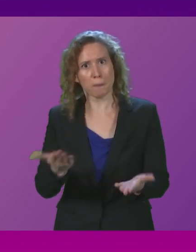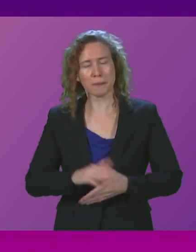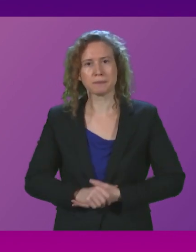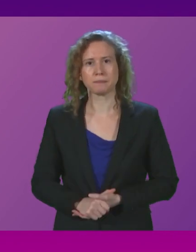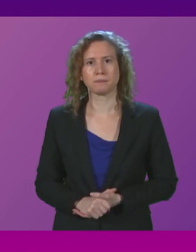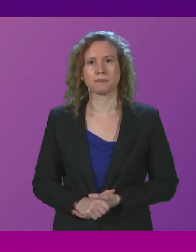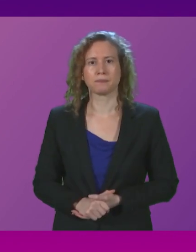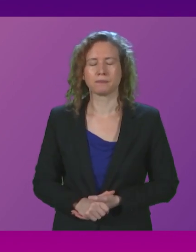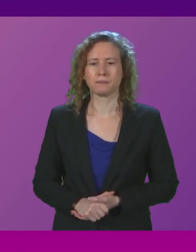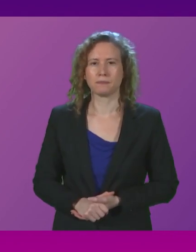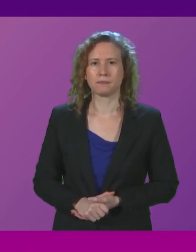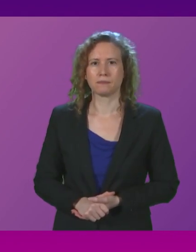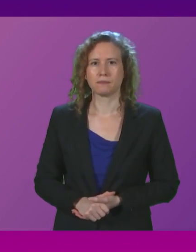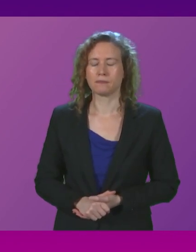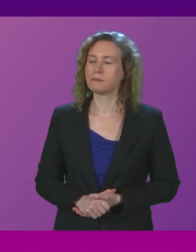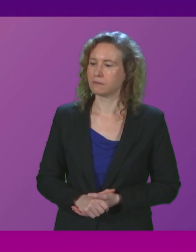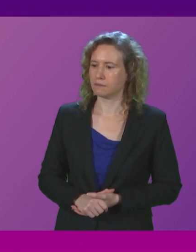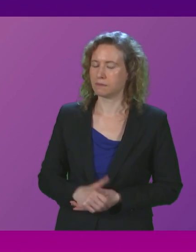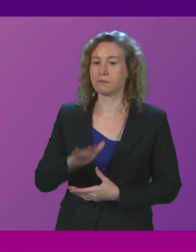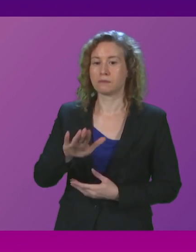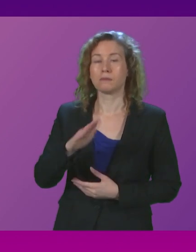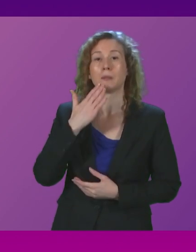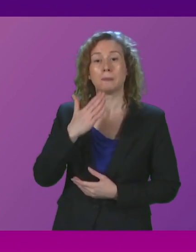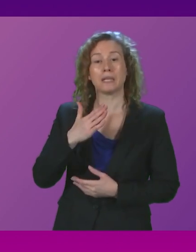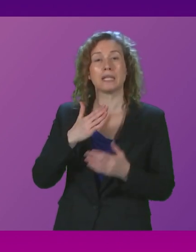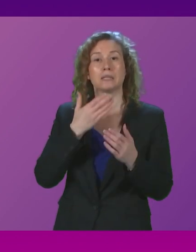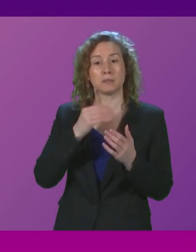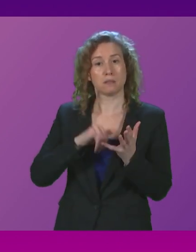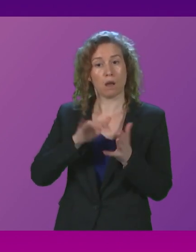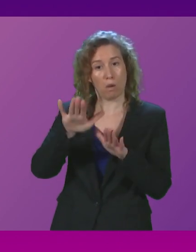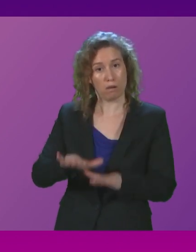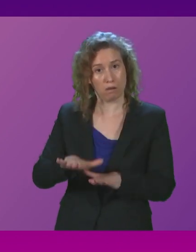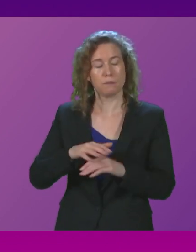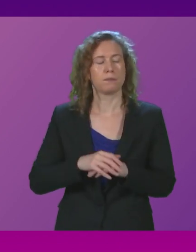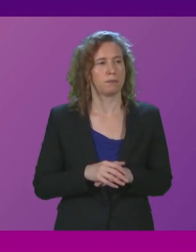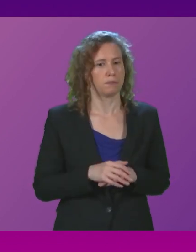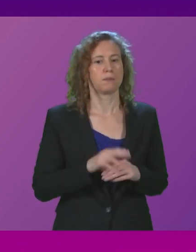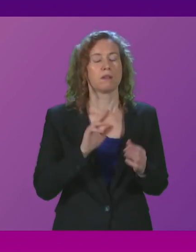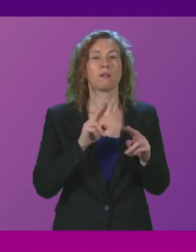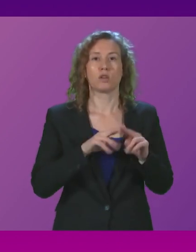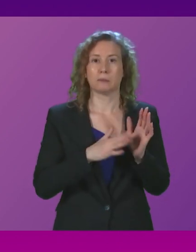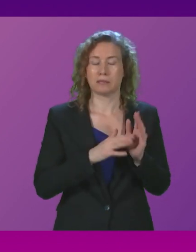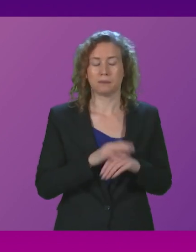Speak through the chair, please, Mr Sarwar. We will continue to do our jobs.